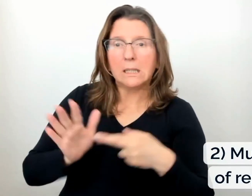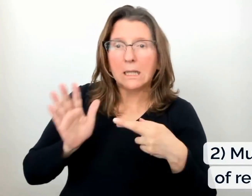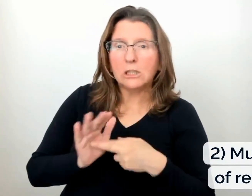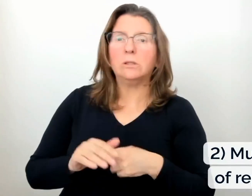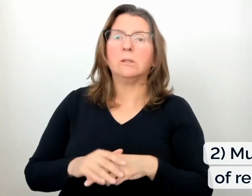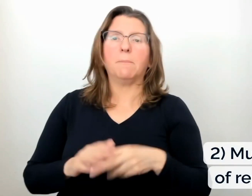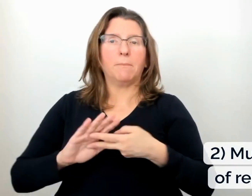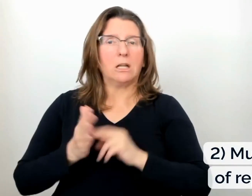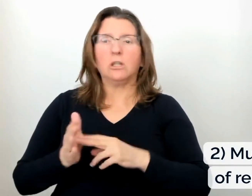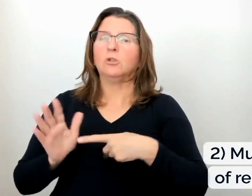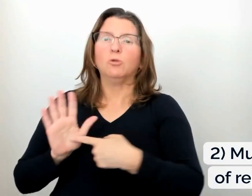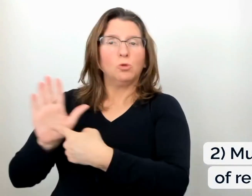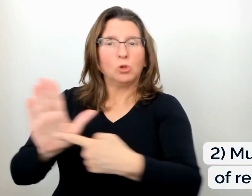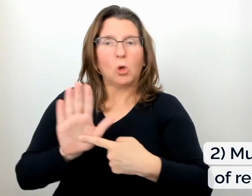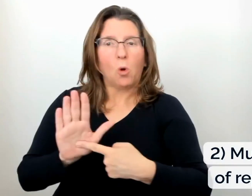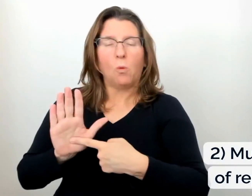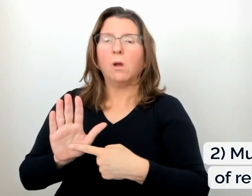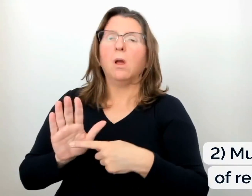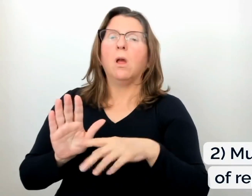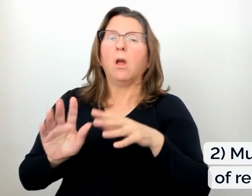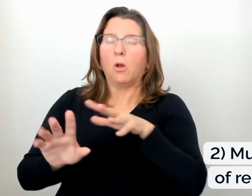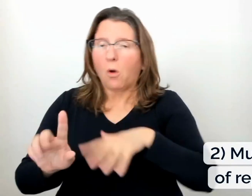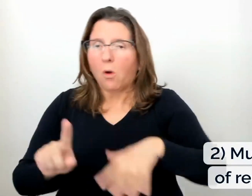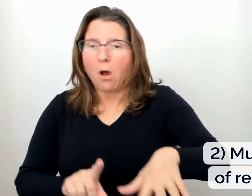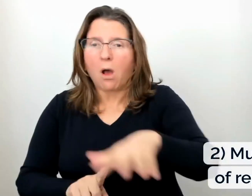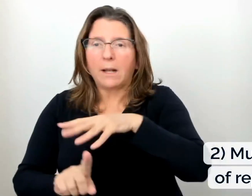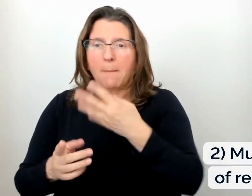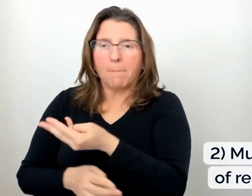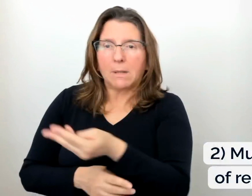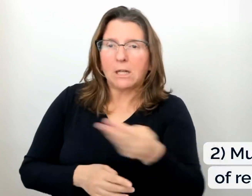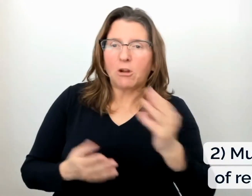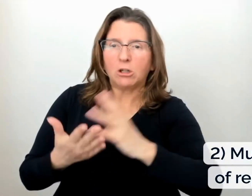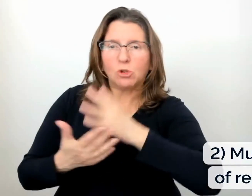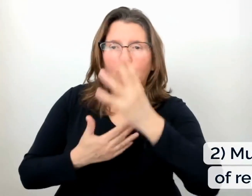The next principle 'representation' looks at how content can be represented in multiple and various ways.